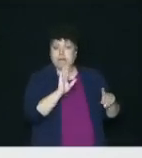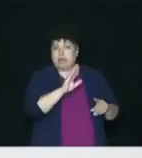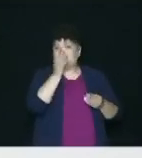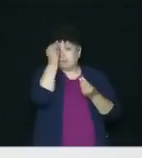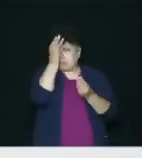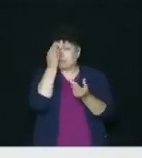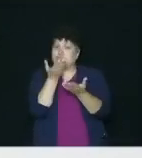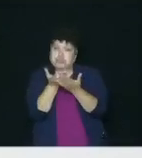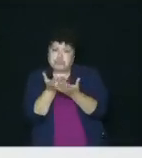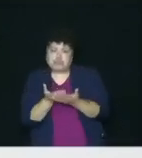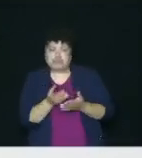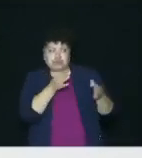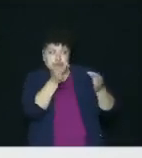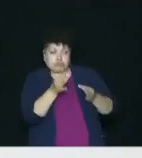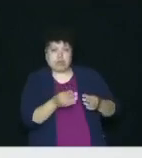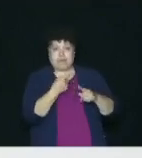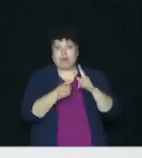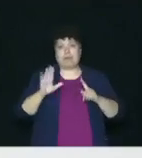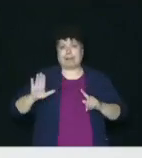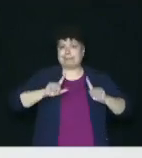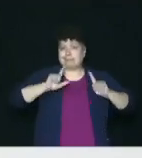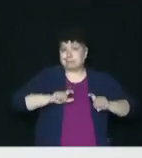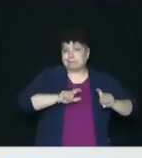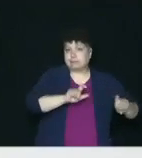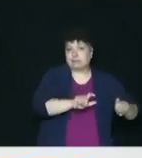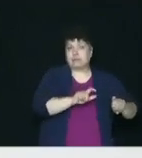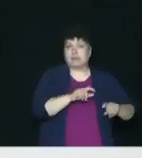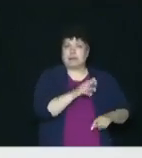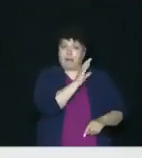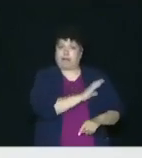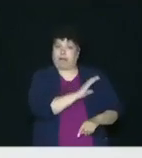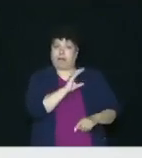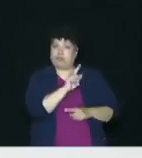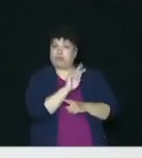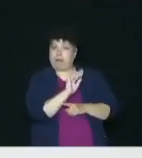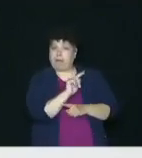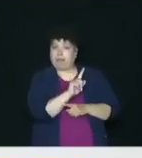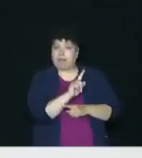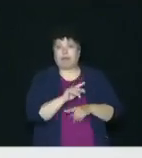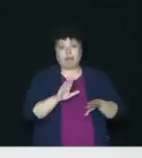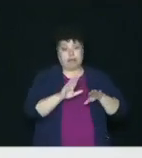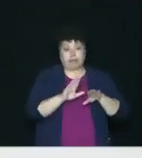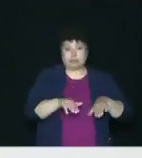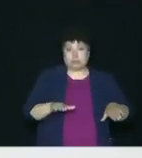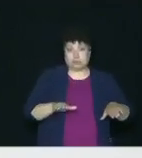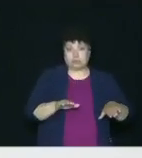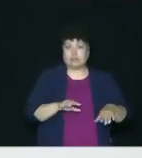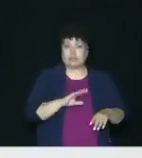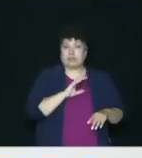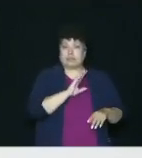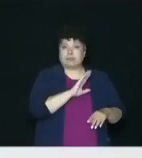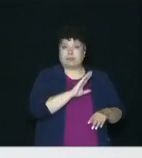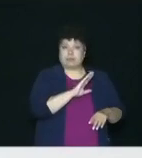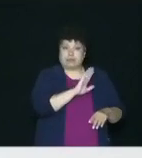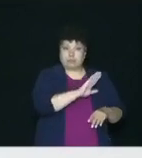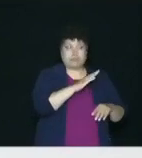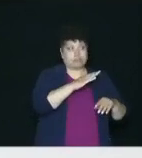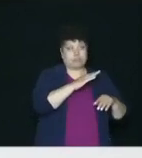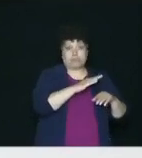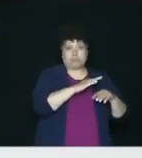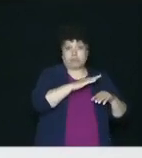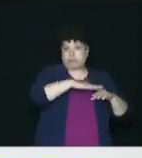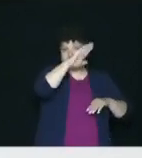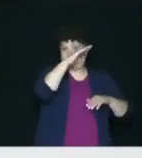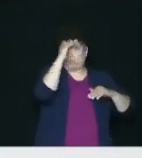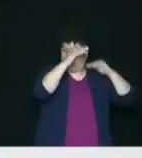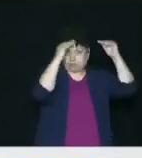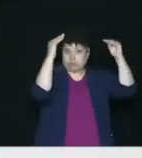CHILDREN, THIS IS DATA FROM THE